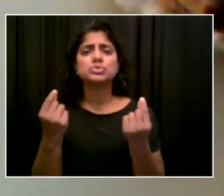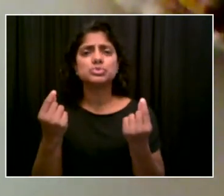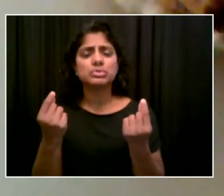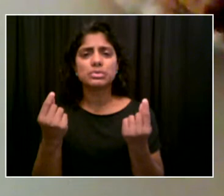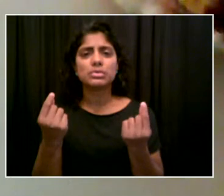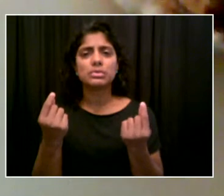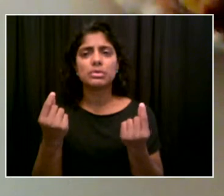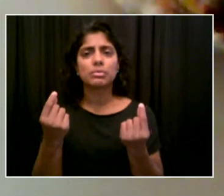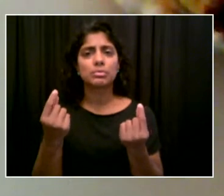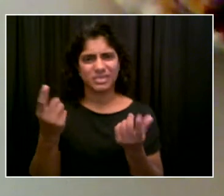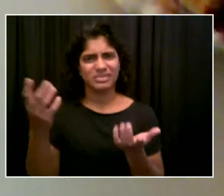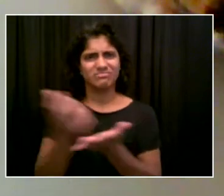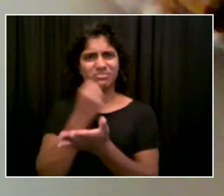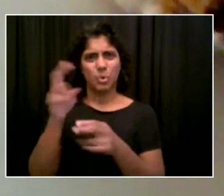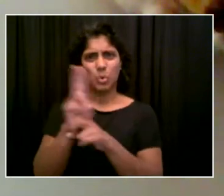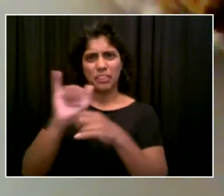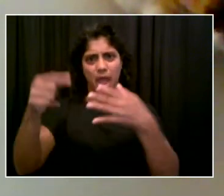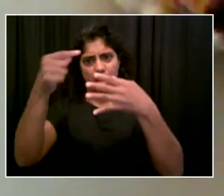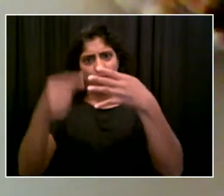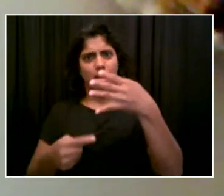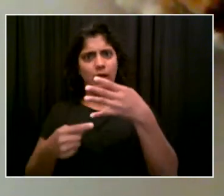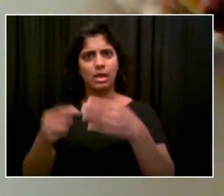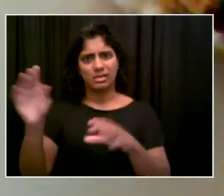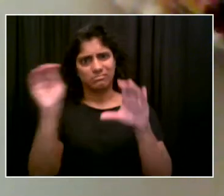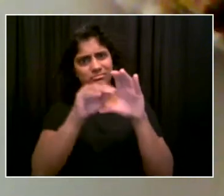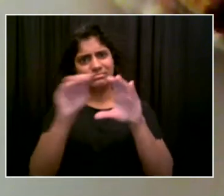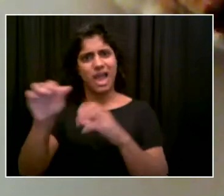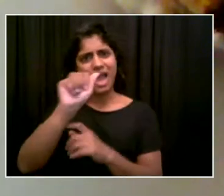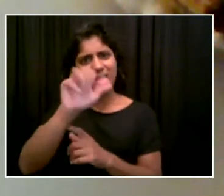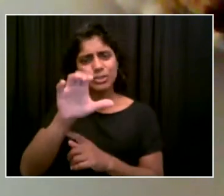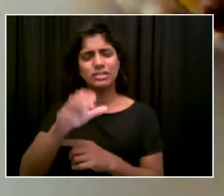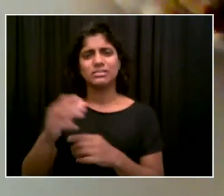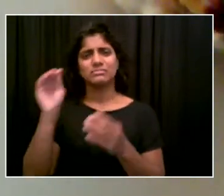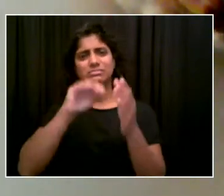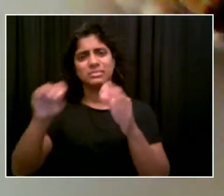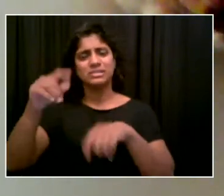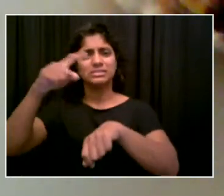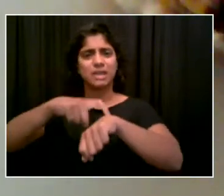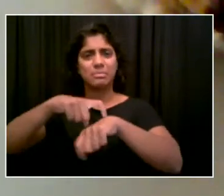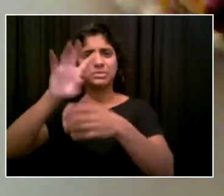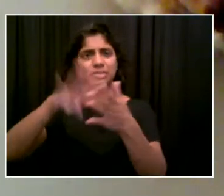THE MAYOR IS TALKING ABOUT. I WANT TO ALSO